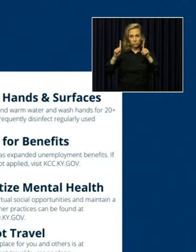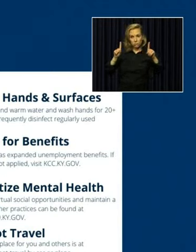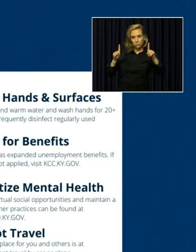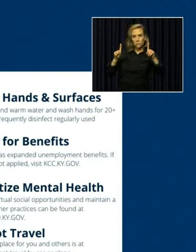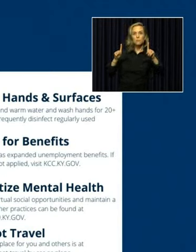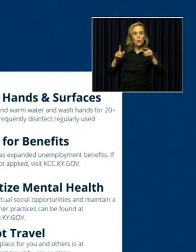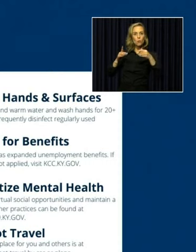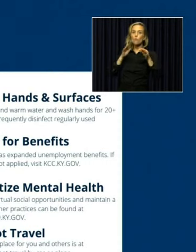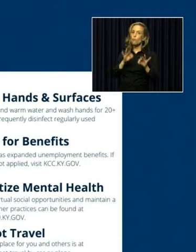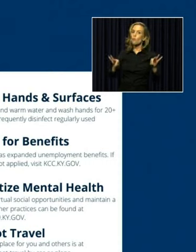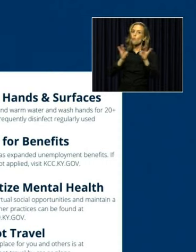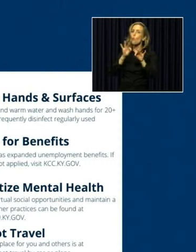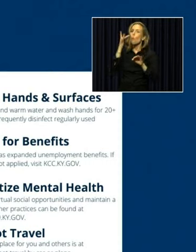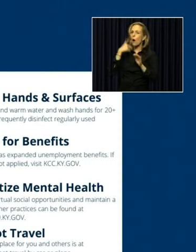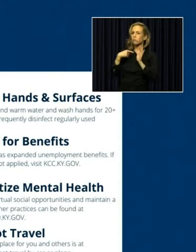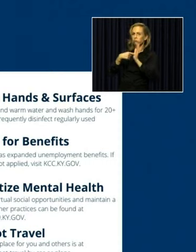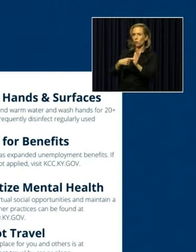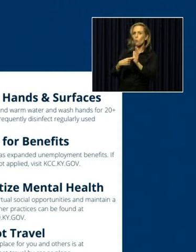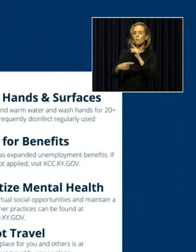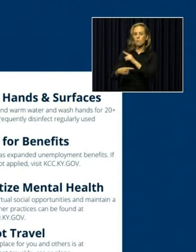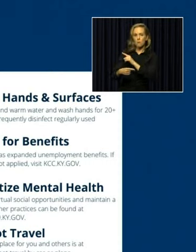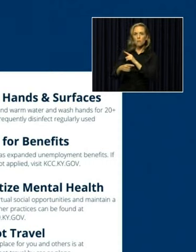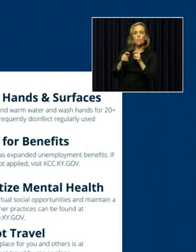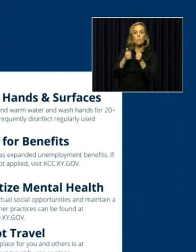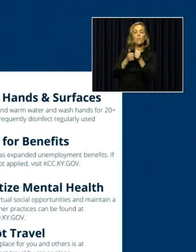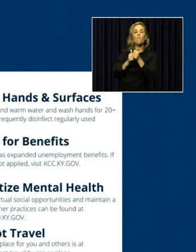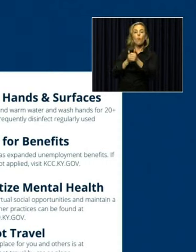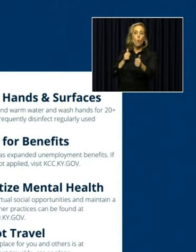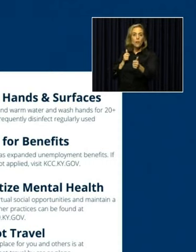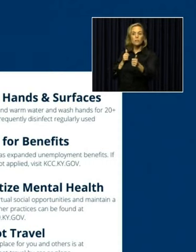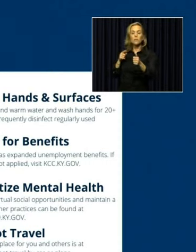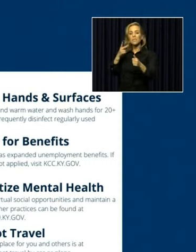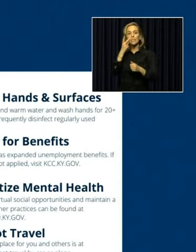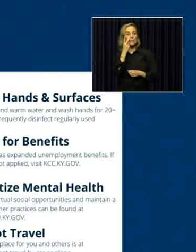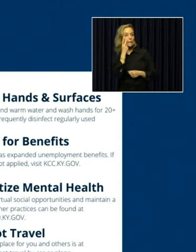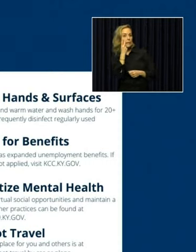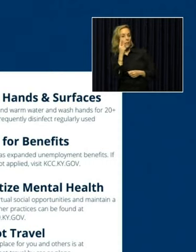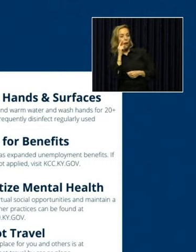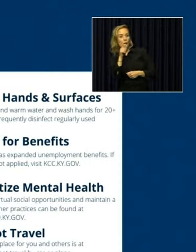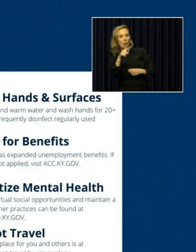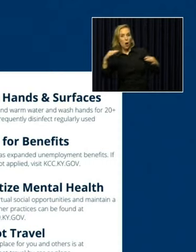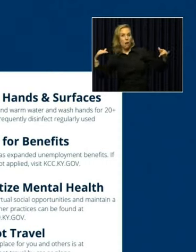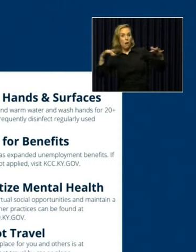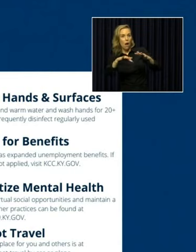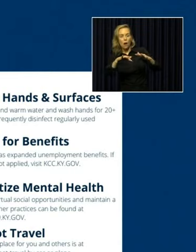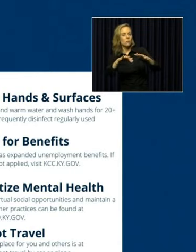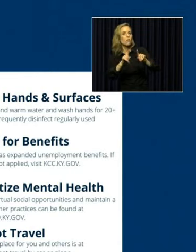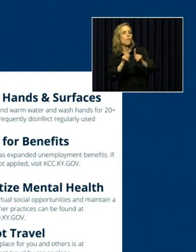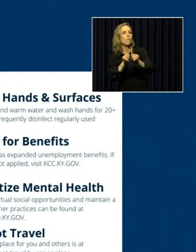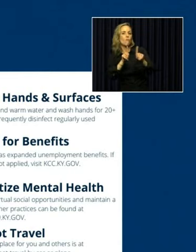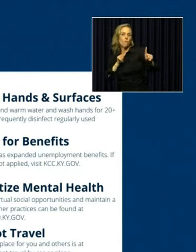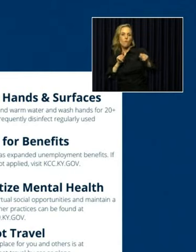INCREASING. MAKE SURE IF YOU ARE HEALTHY BUT NERVOUS, YOU CALL OUR CORONAVIRUS HOTLINE.